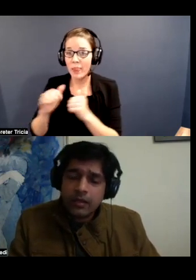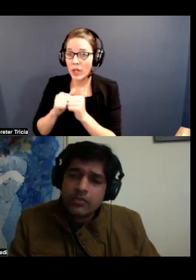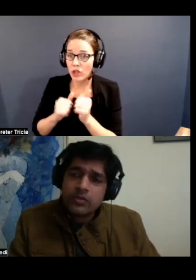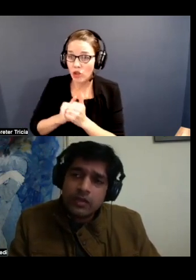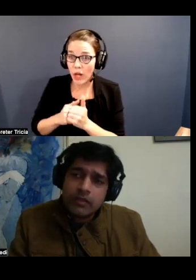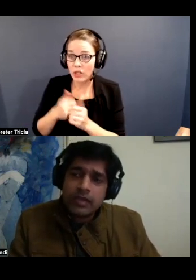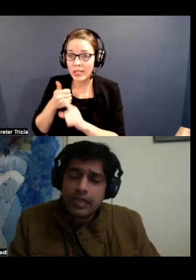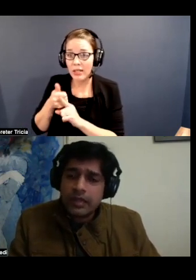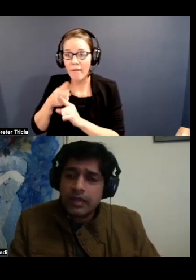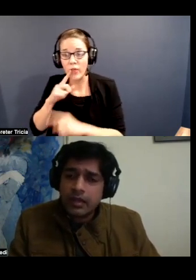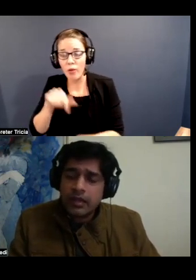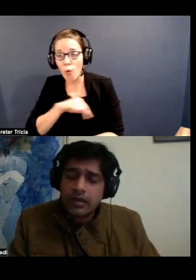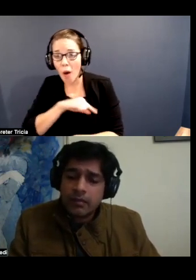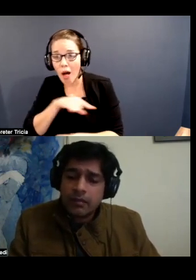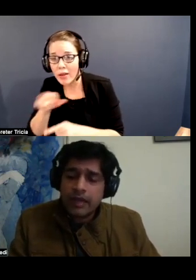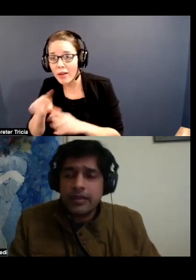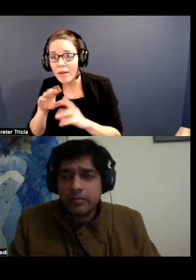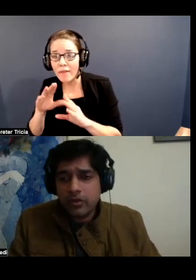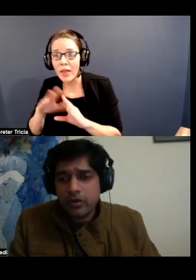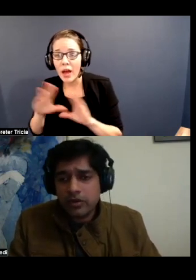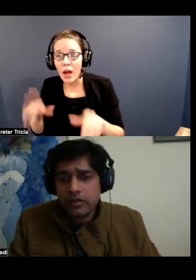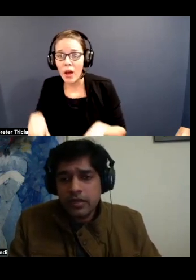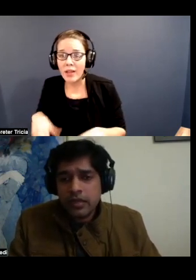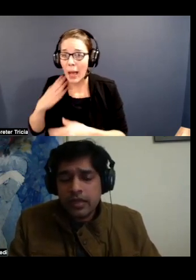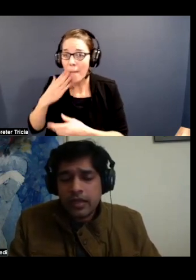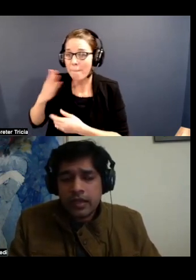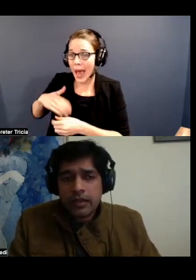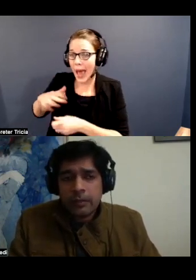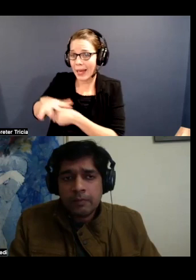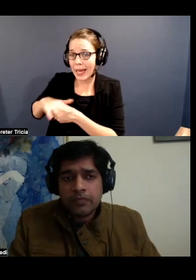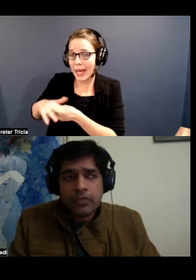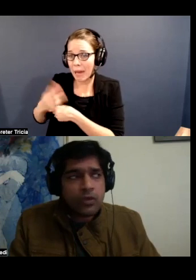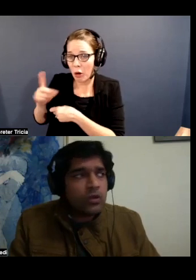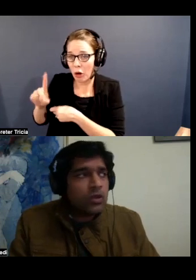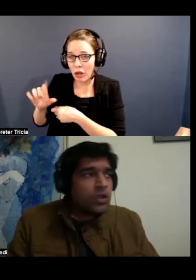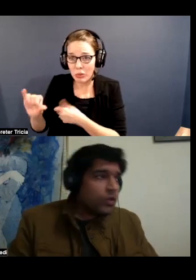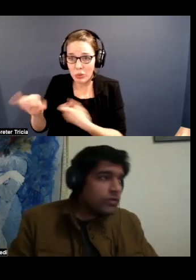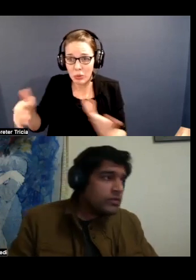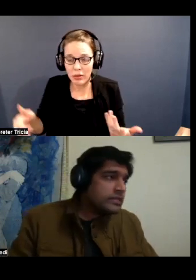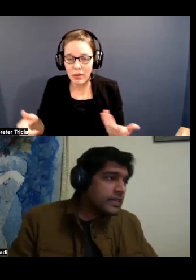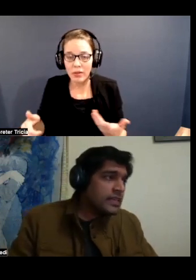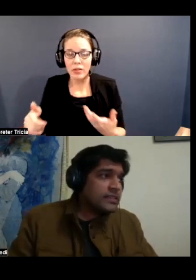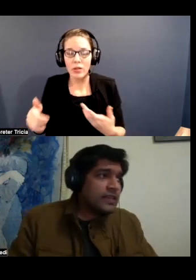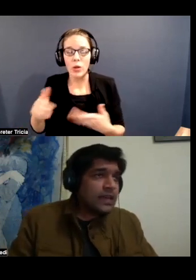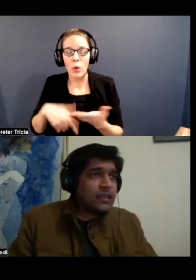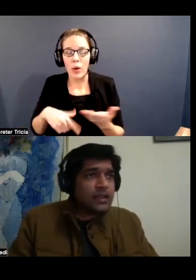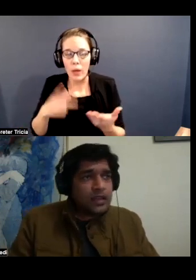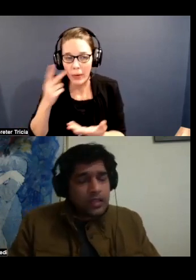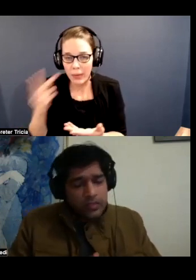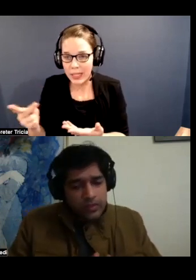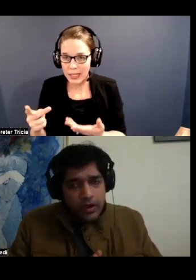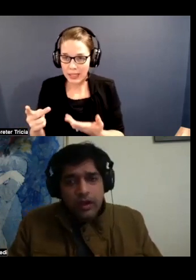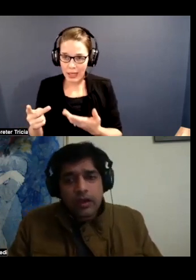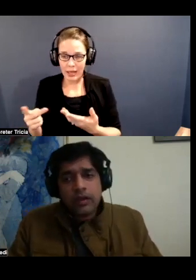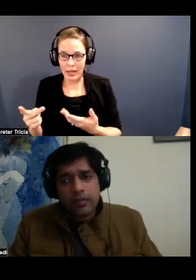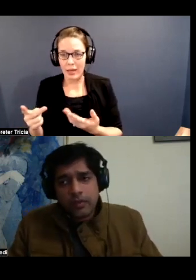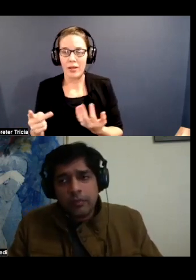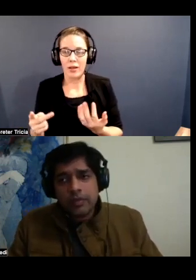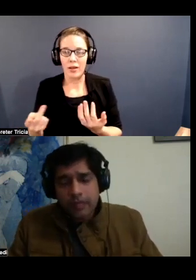also living in a bad neighborhood. So what we see is that there are -